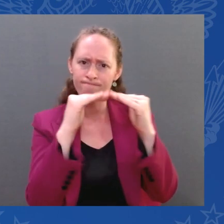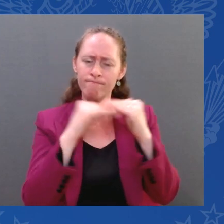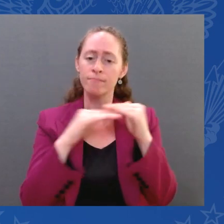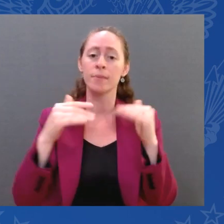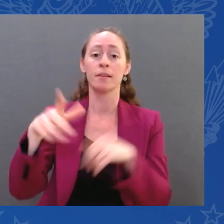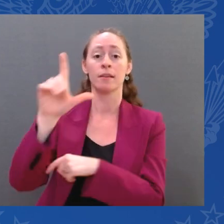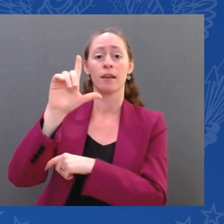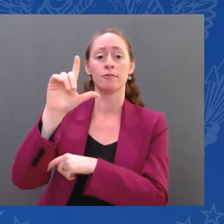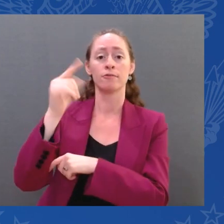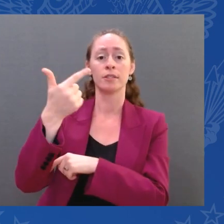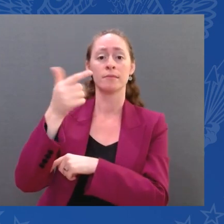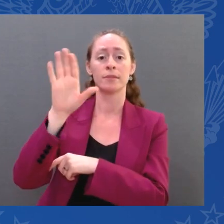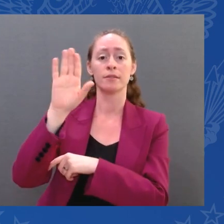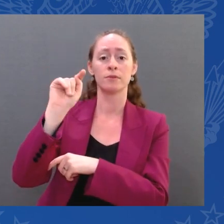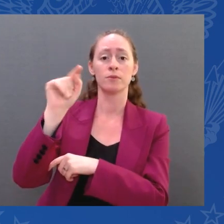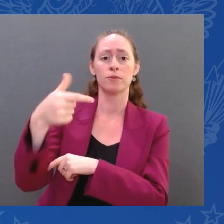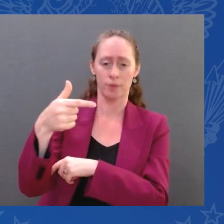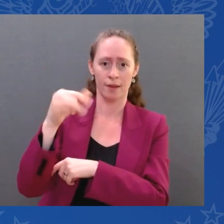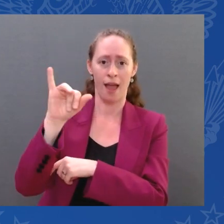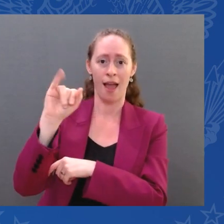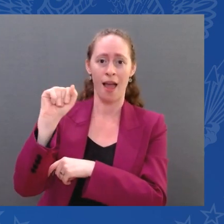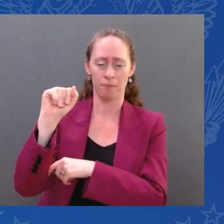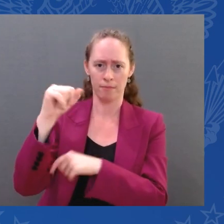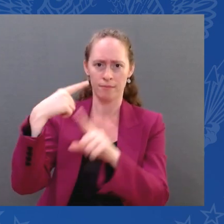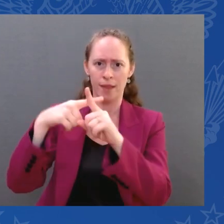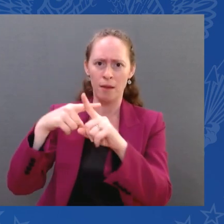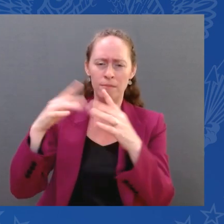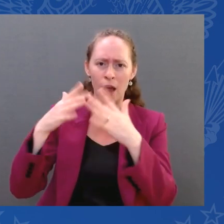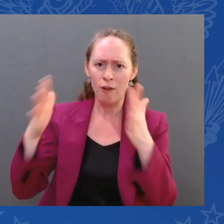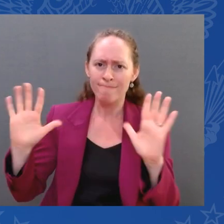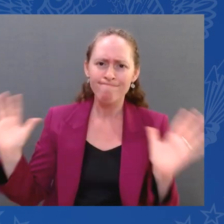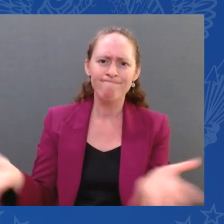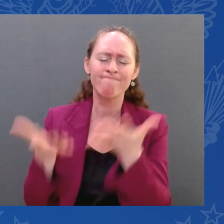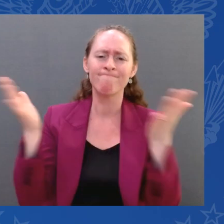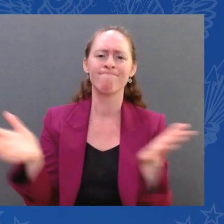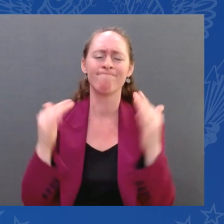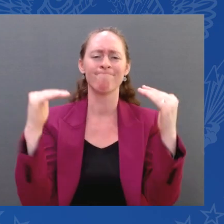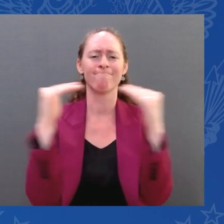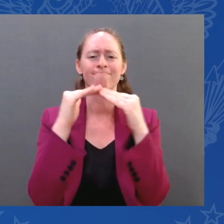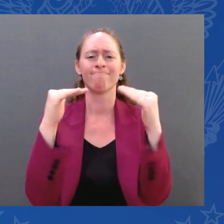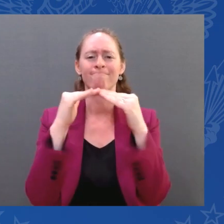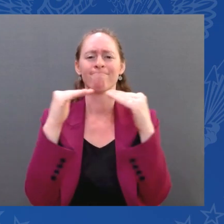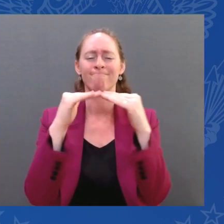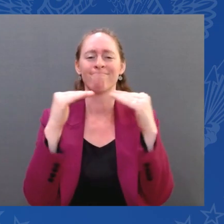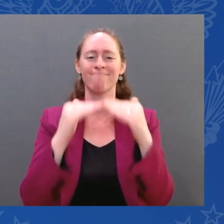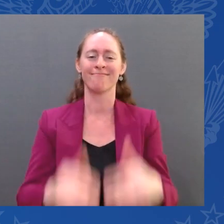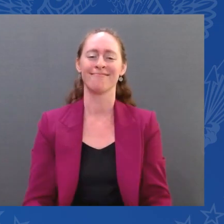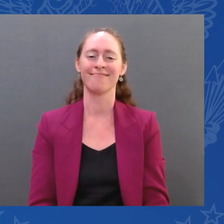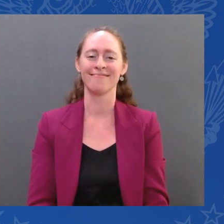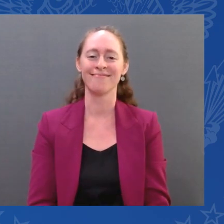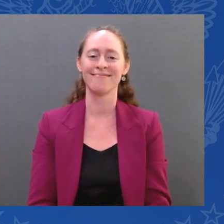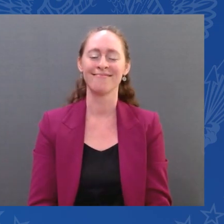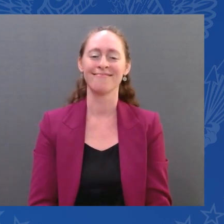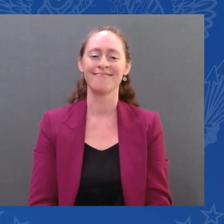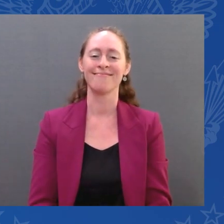A leader on the U.S. women's soccer national team. Perhaps the most dominant of any team in any sport